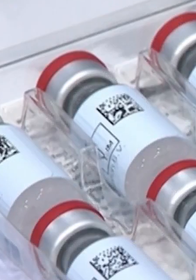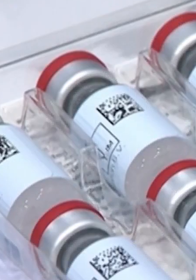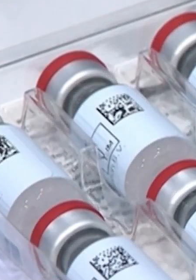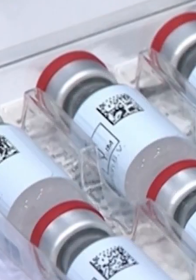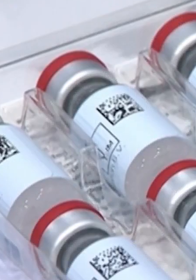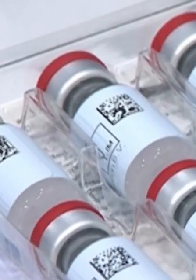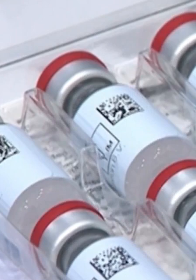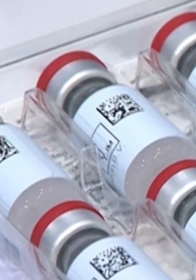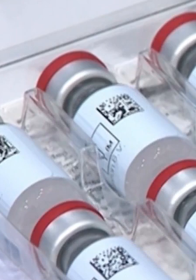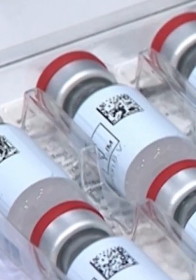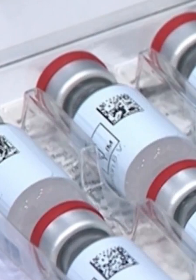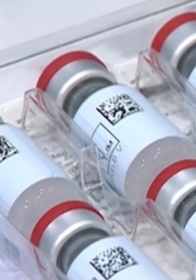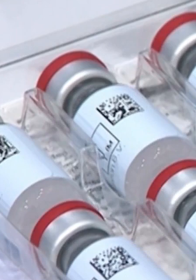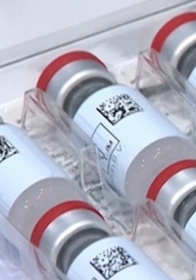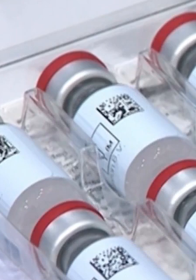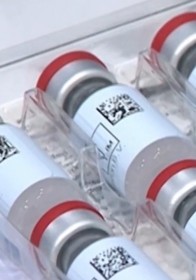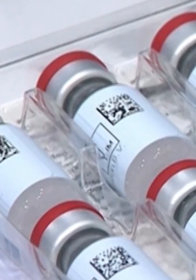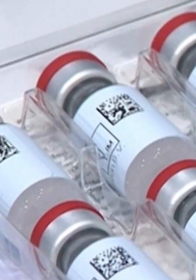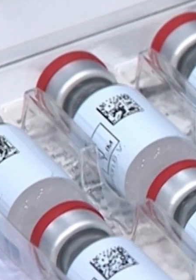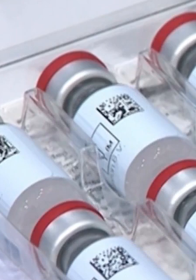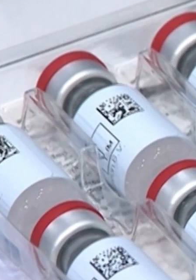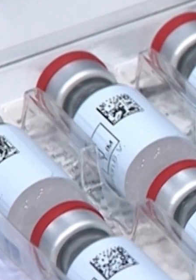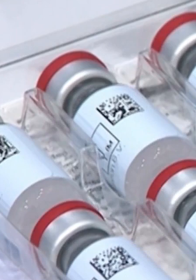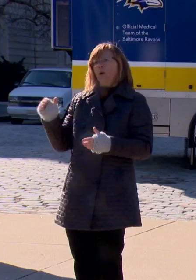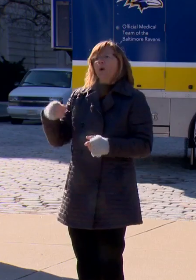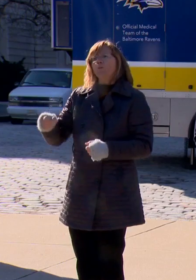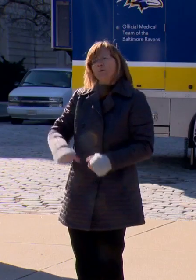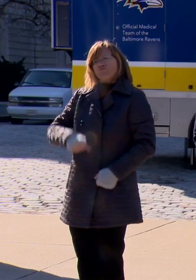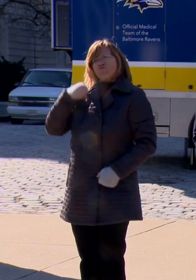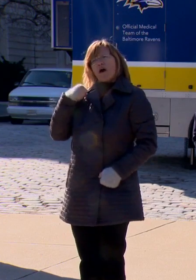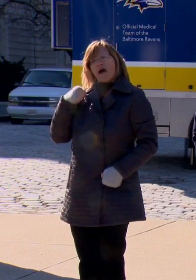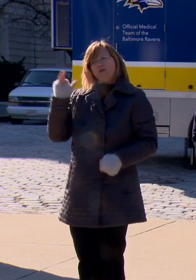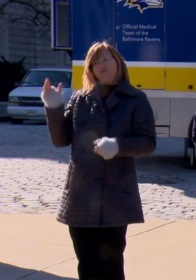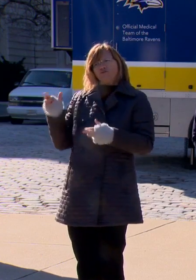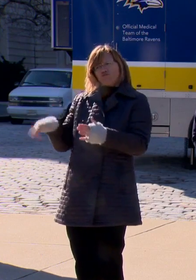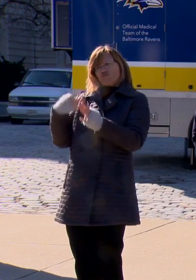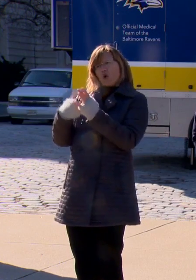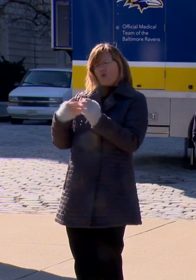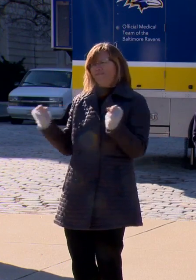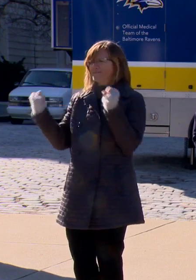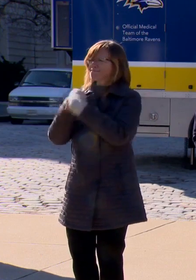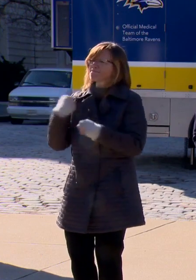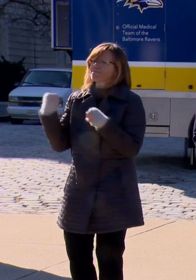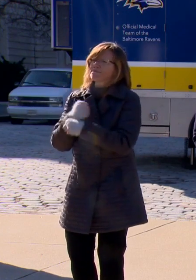EMERGENT BIO SOLUTIONS, REQUESTING TO PAY FOR 300,000 DOSES OF THE J&J VACCINE.